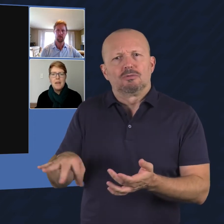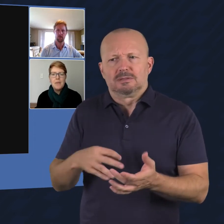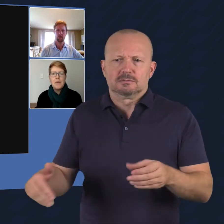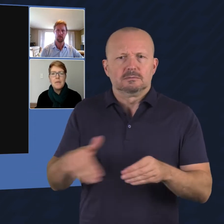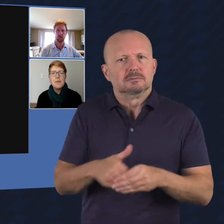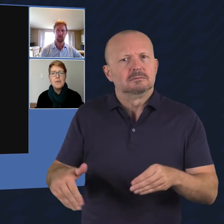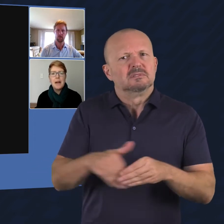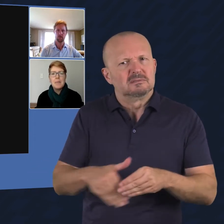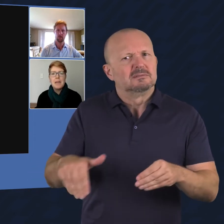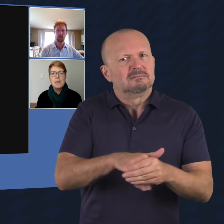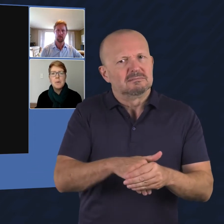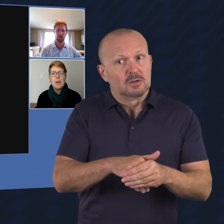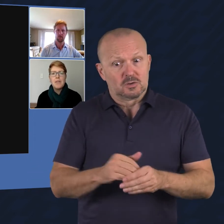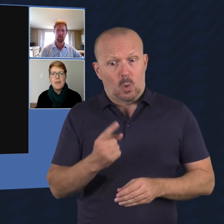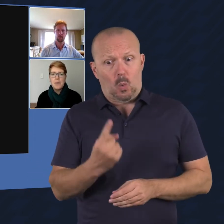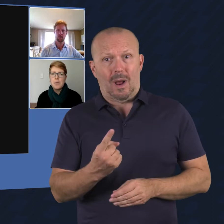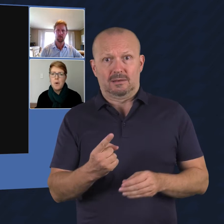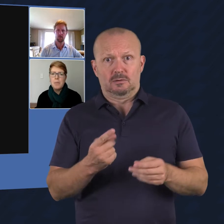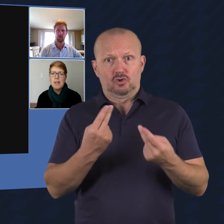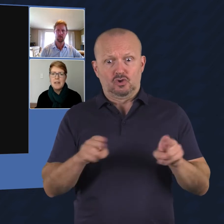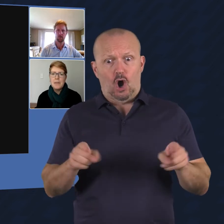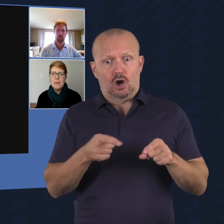So, a single track may incorporate a dozen or more plug-ins.